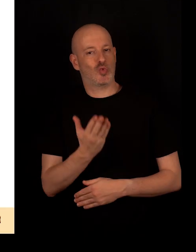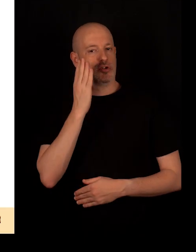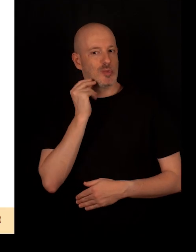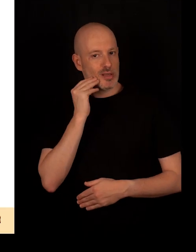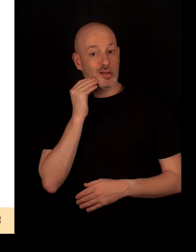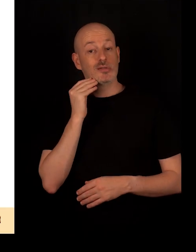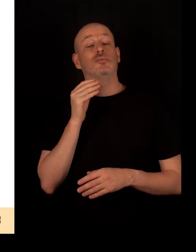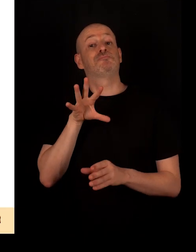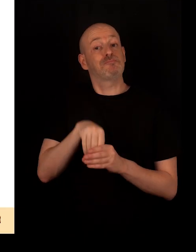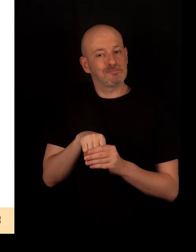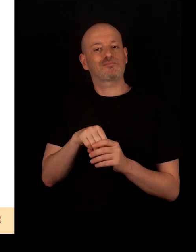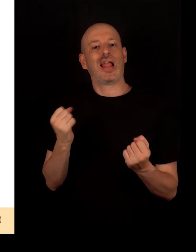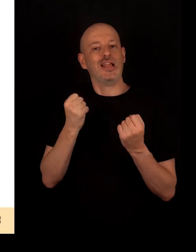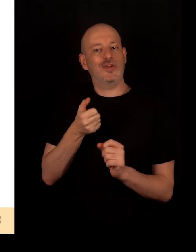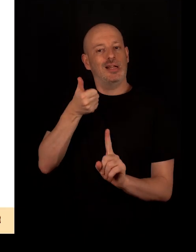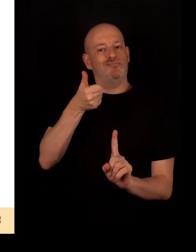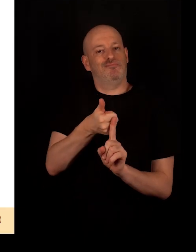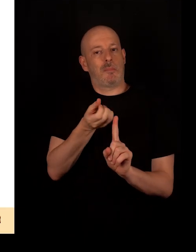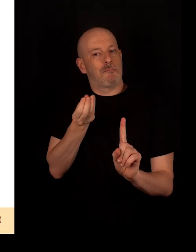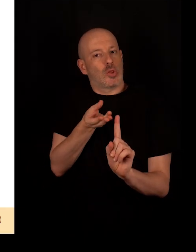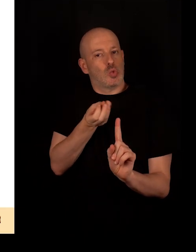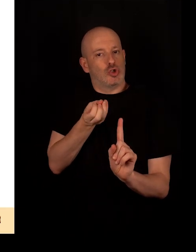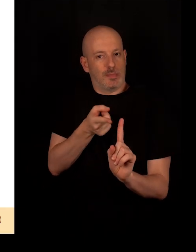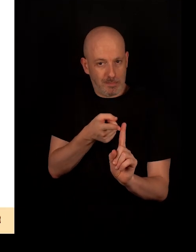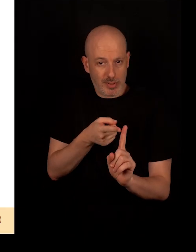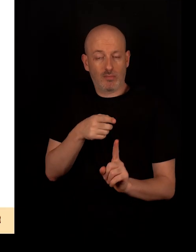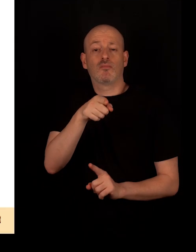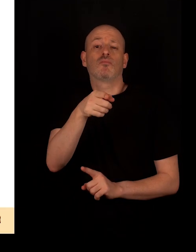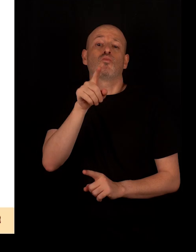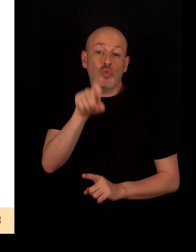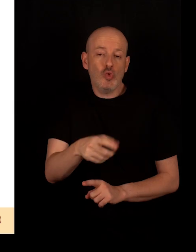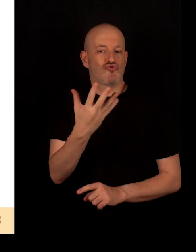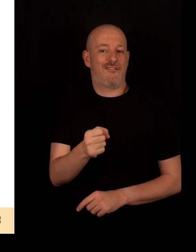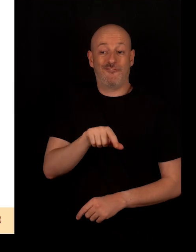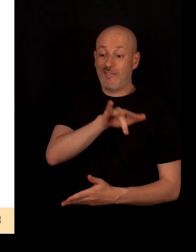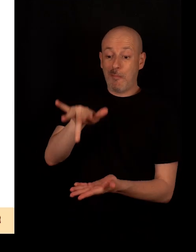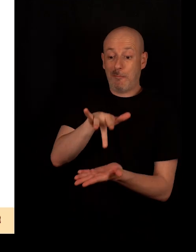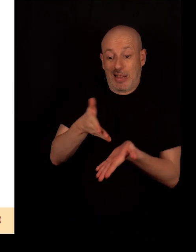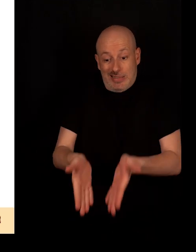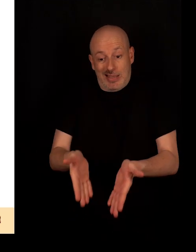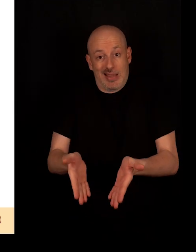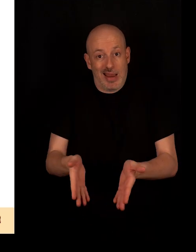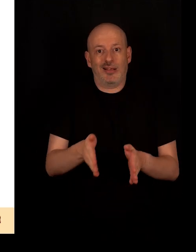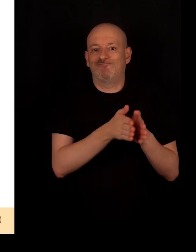a good experience, including mentorship activities. You must have, as we said, on site